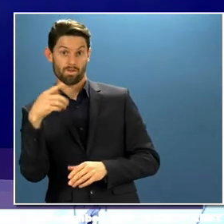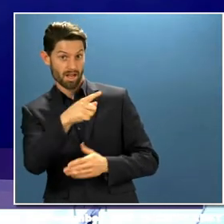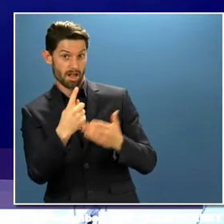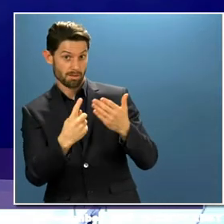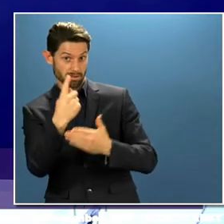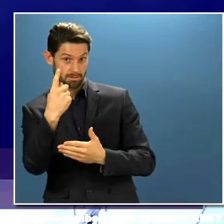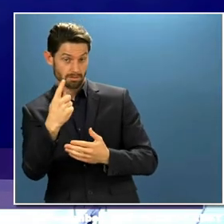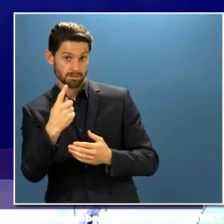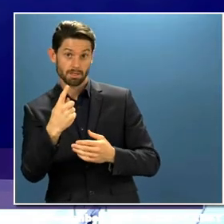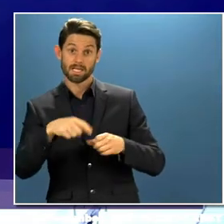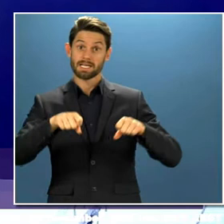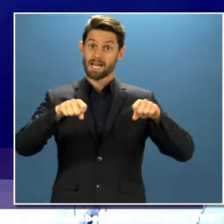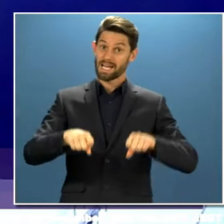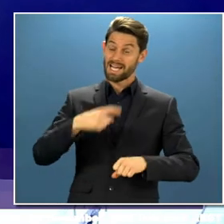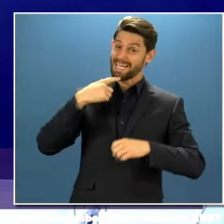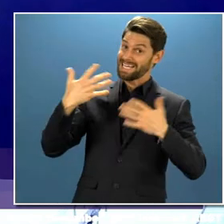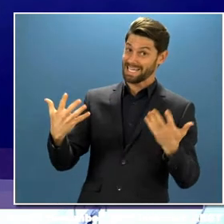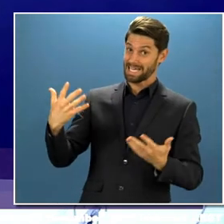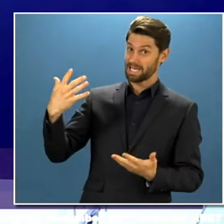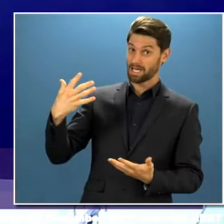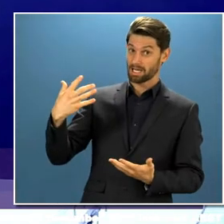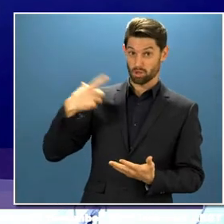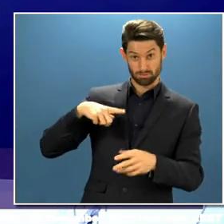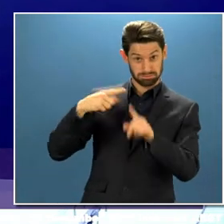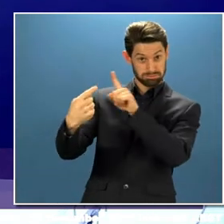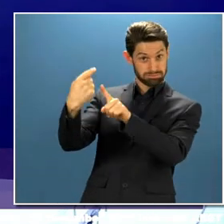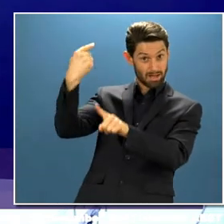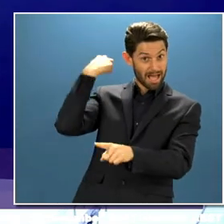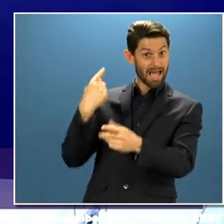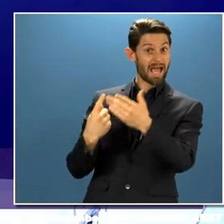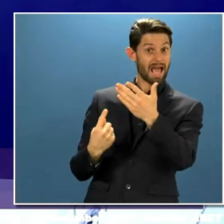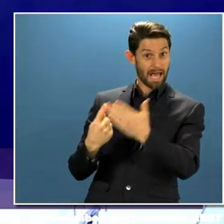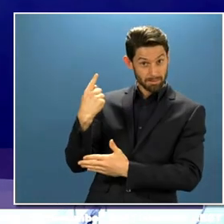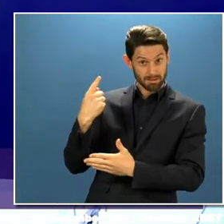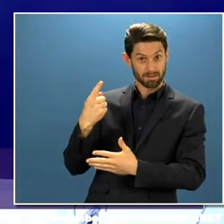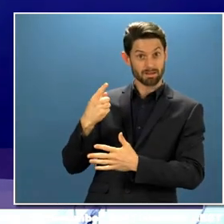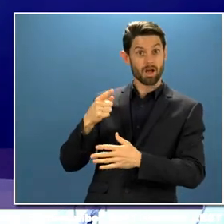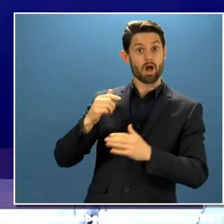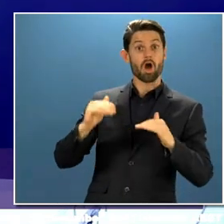So you are a casualty, in a way, of the purity of judicial power. Obviously ---